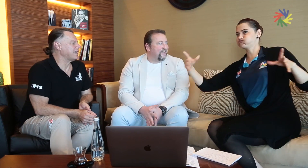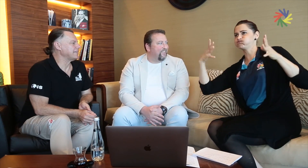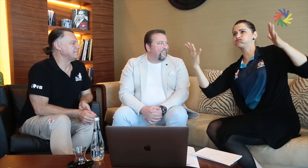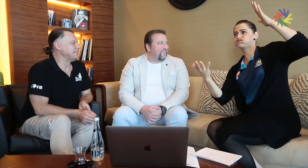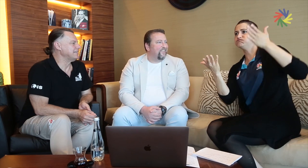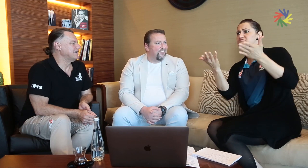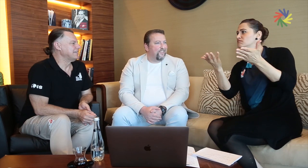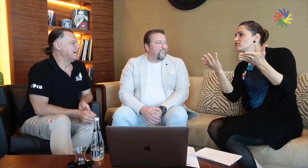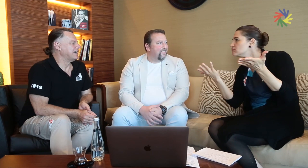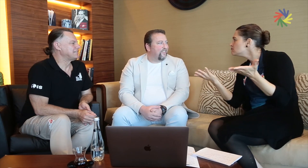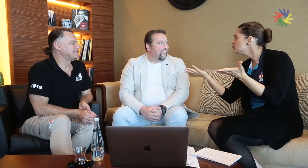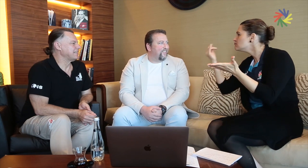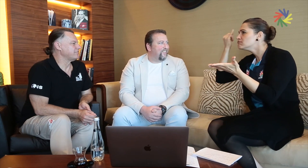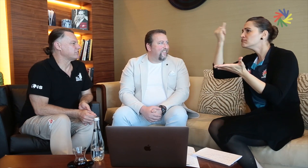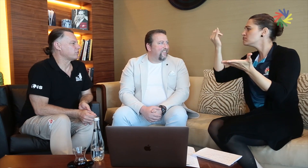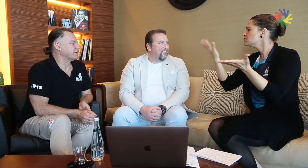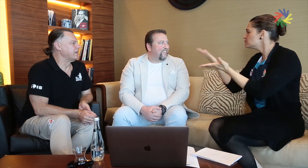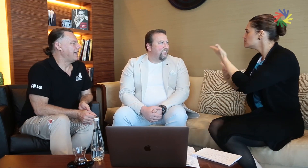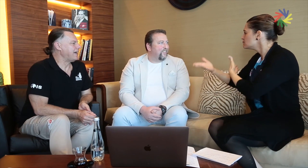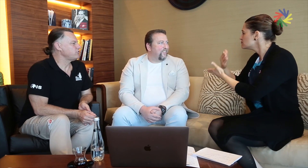Can you tell me more about this?